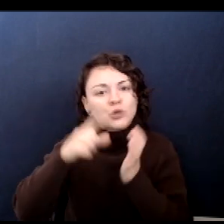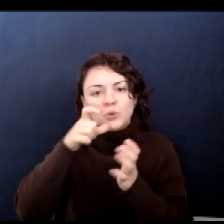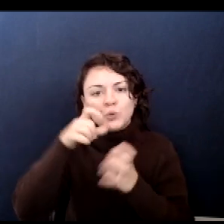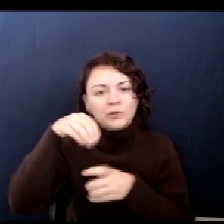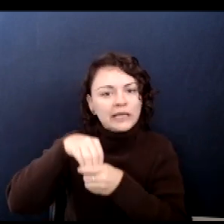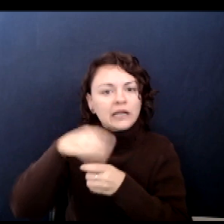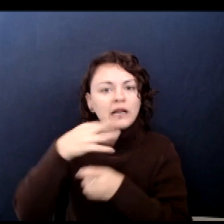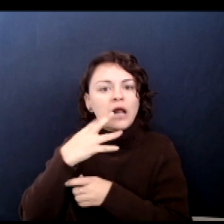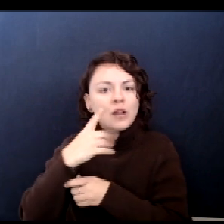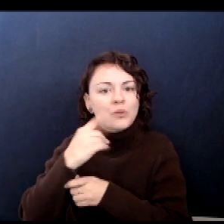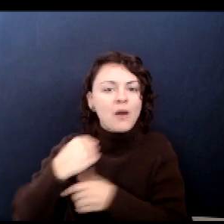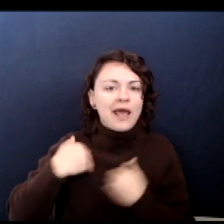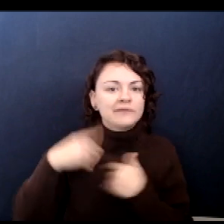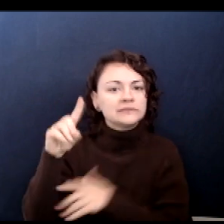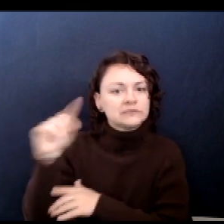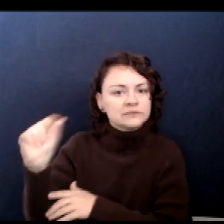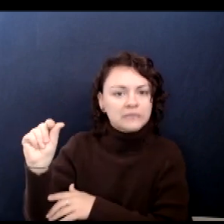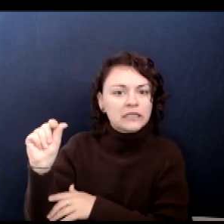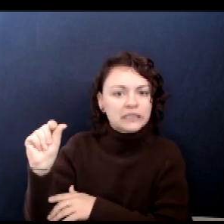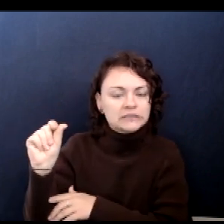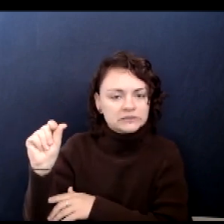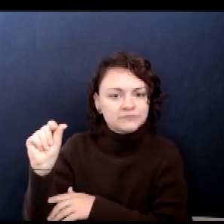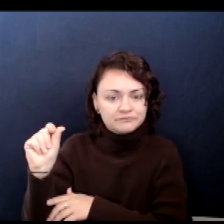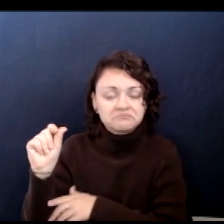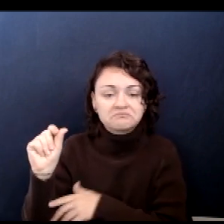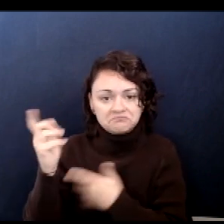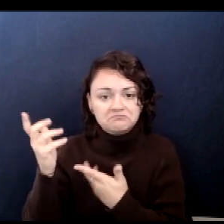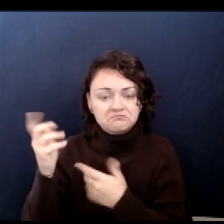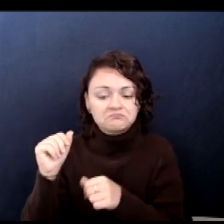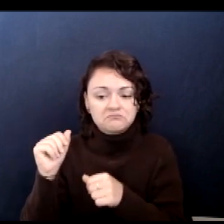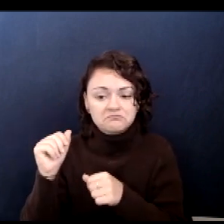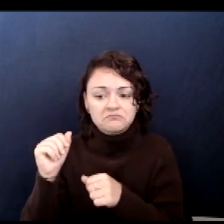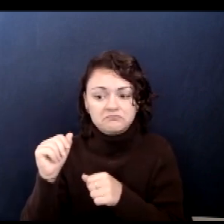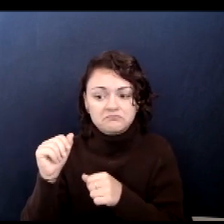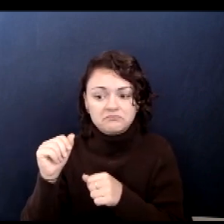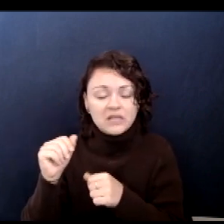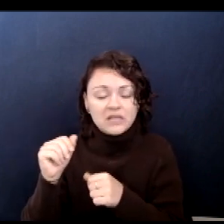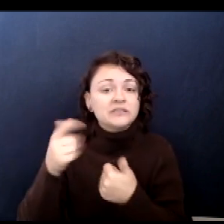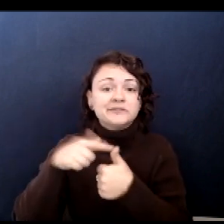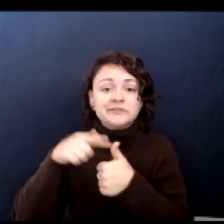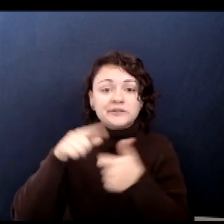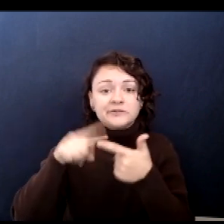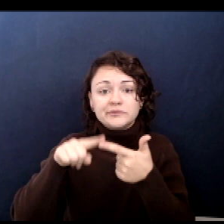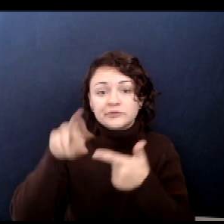the prevalence rates of disability by race and ethnicity. We also looked at it by age, obviously,